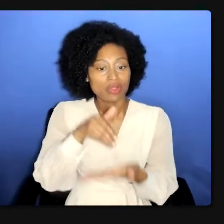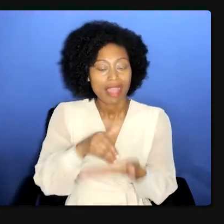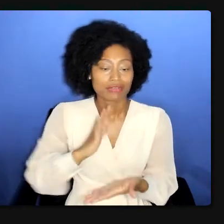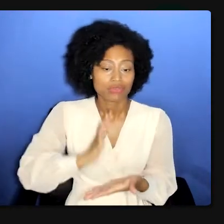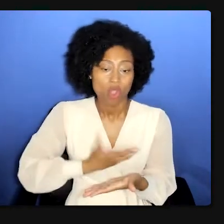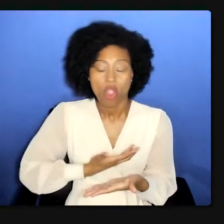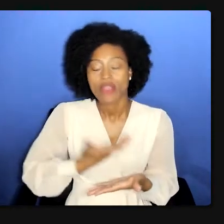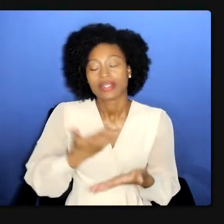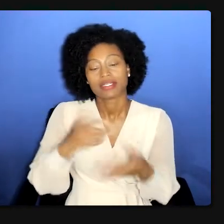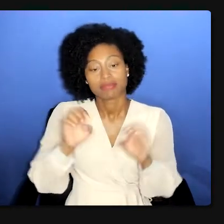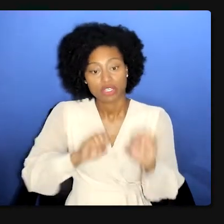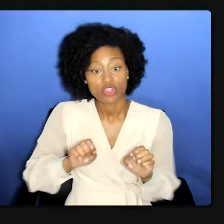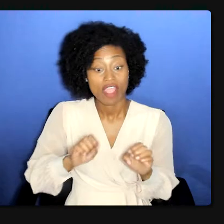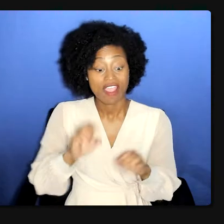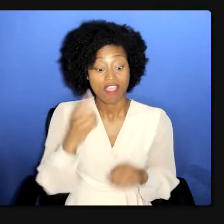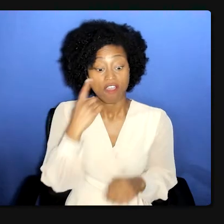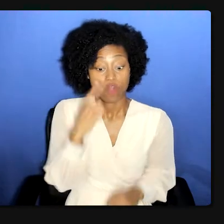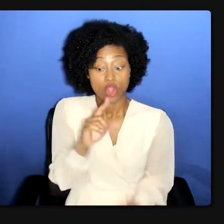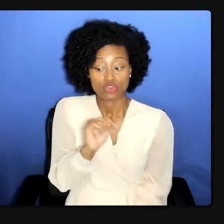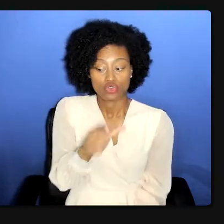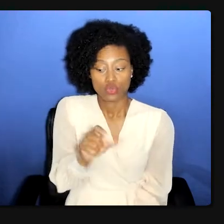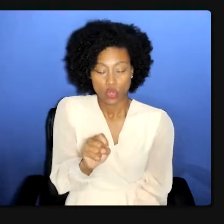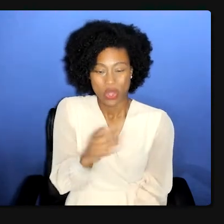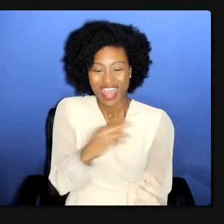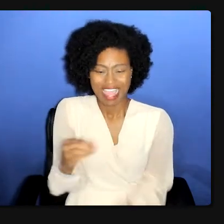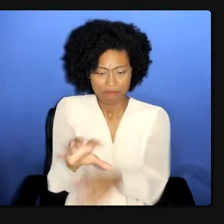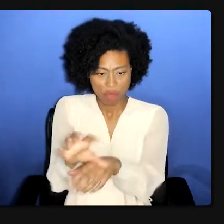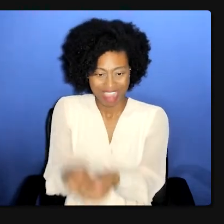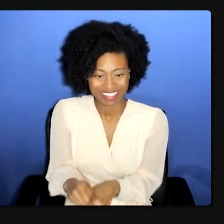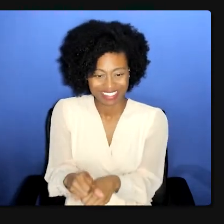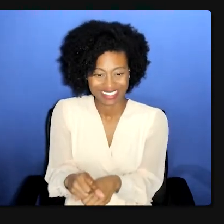experimentation as a tool and as a practice across gaming.